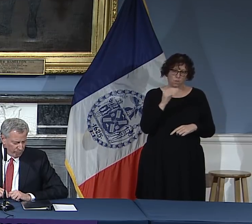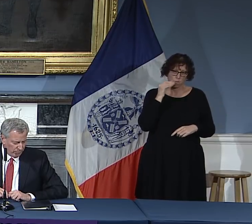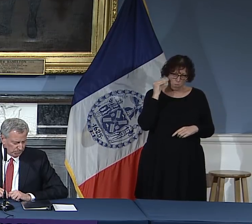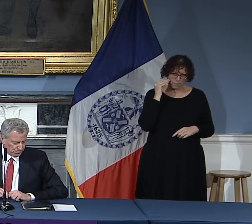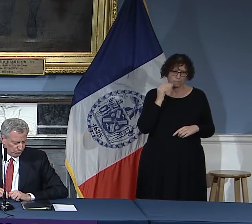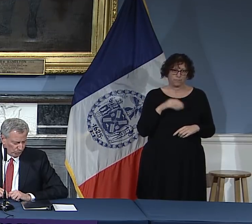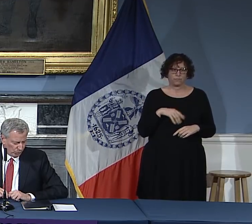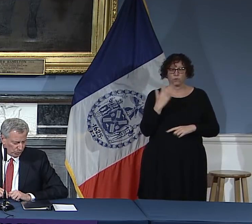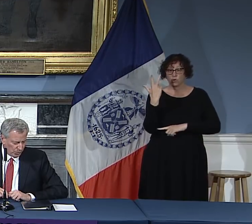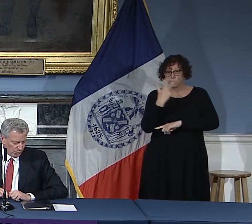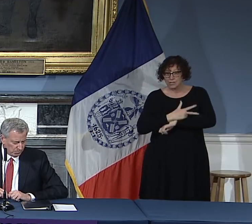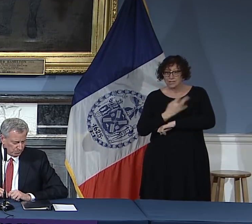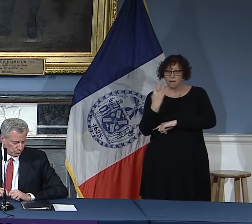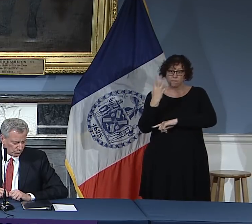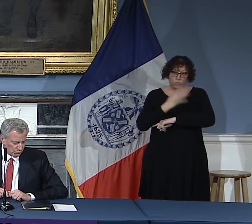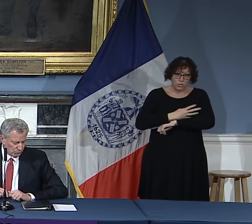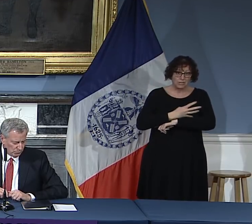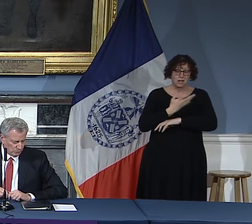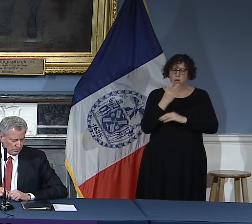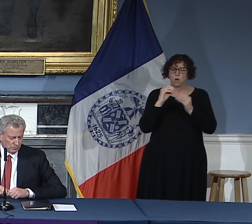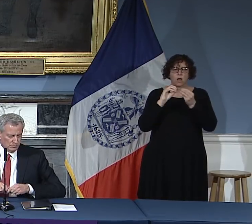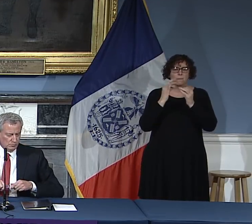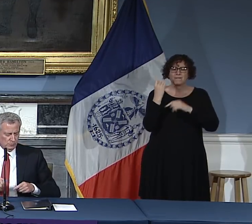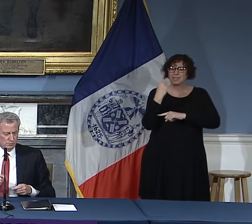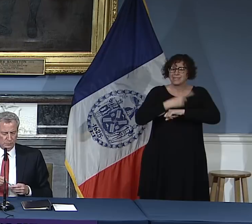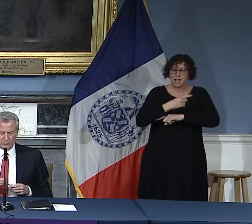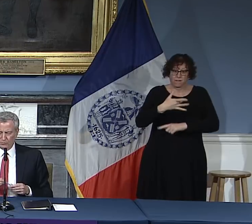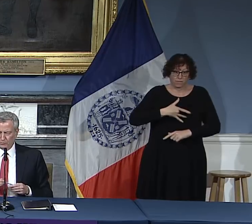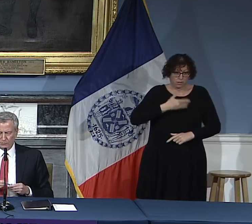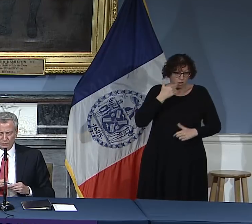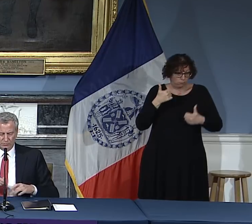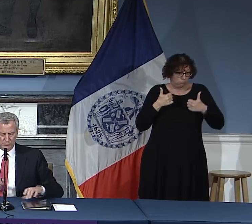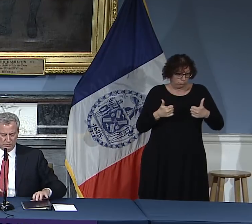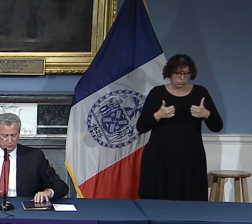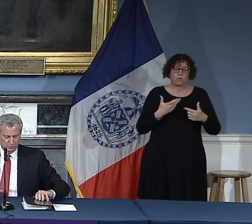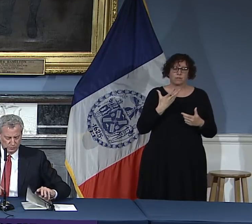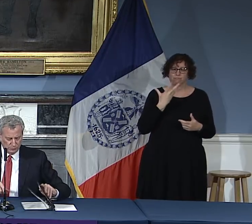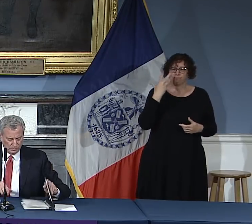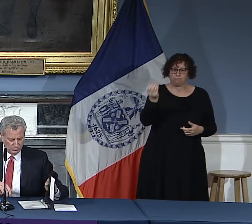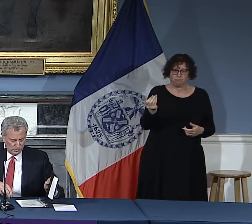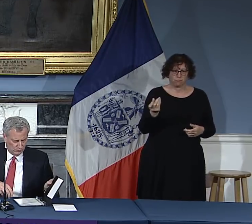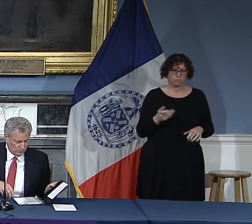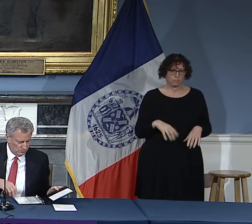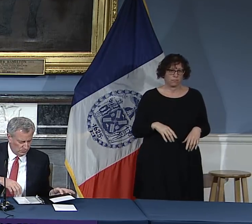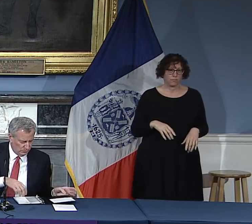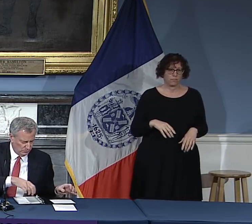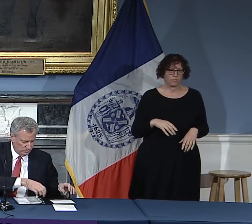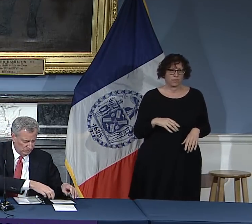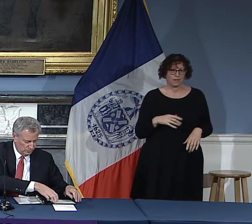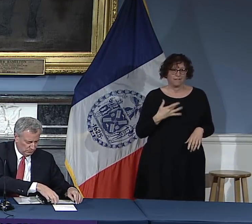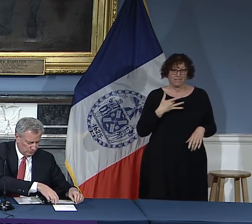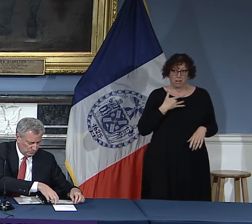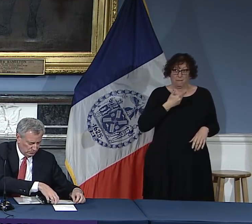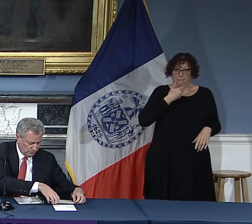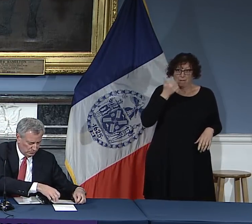ASTY MHOE,OU Y STAY HOME FOR AT LEAST THREE TO FOUR DAYS AND THAT IF YOU ARE GETTINGBE TTER,